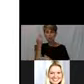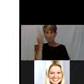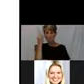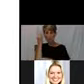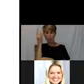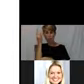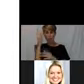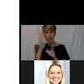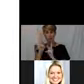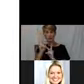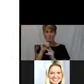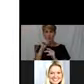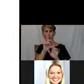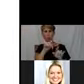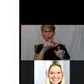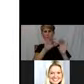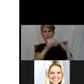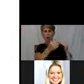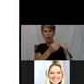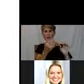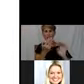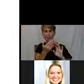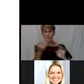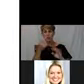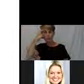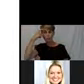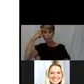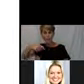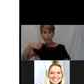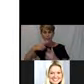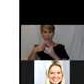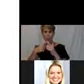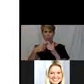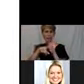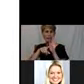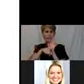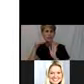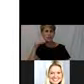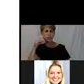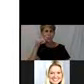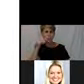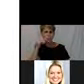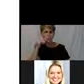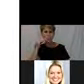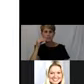is because of previous trauma and previous negative experiences with the healthcare system.